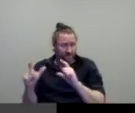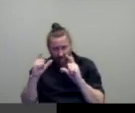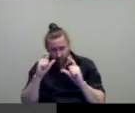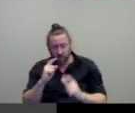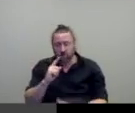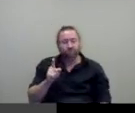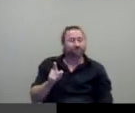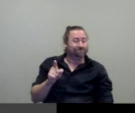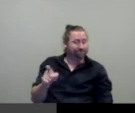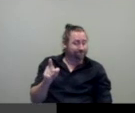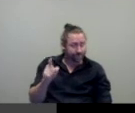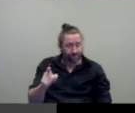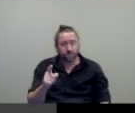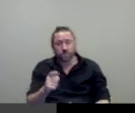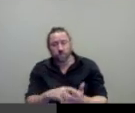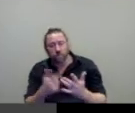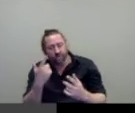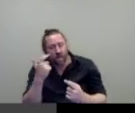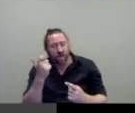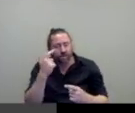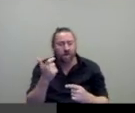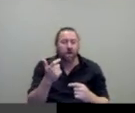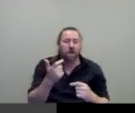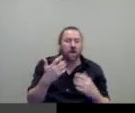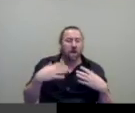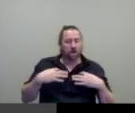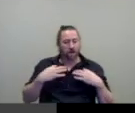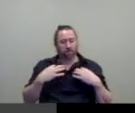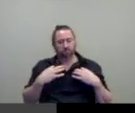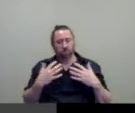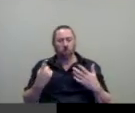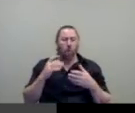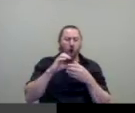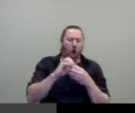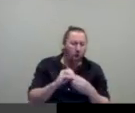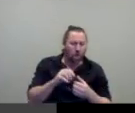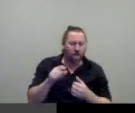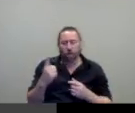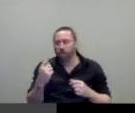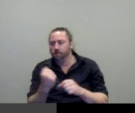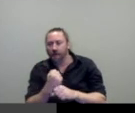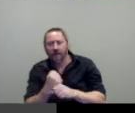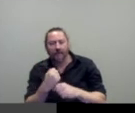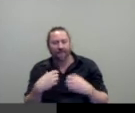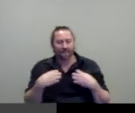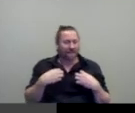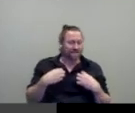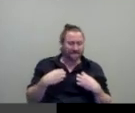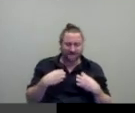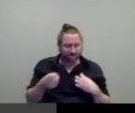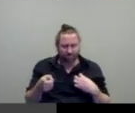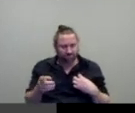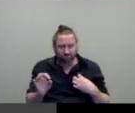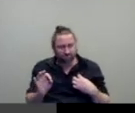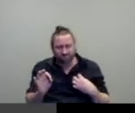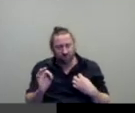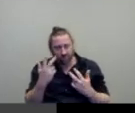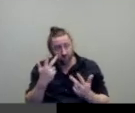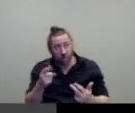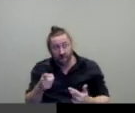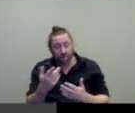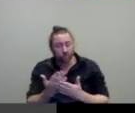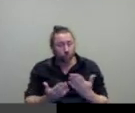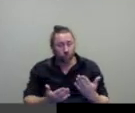to uncover the story of the garment's owner or its maker she's not promising to bring unknown things